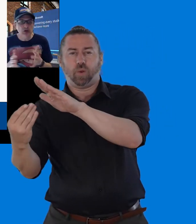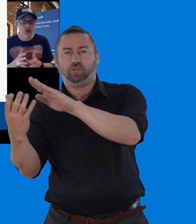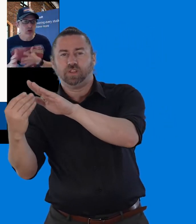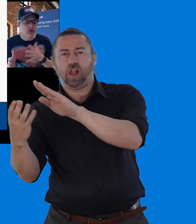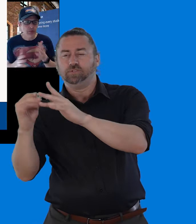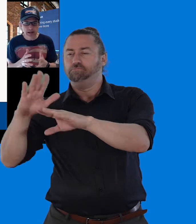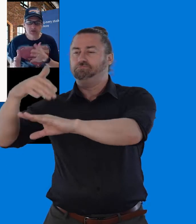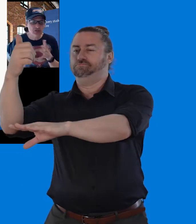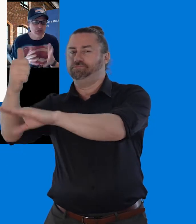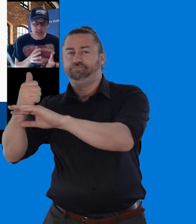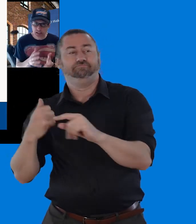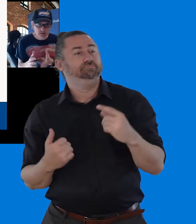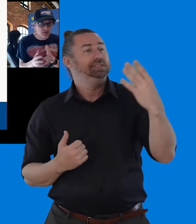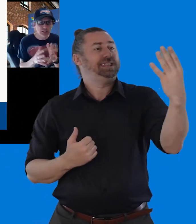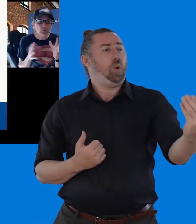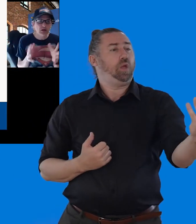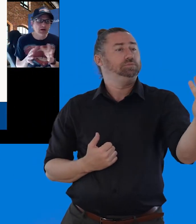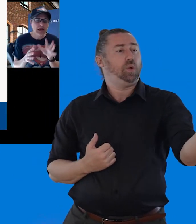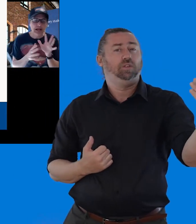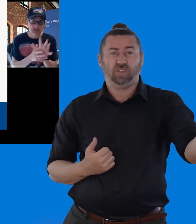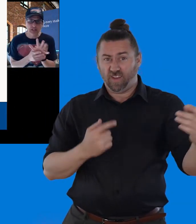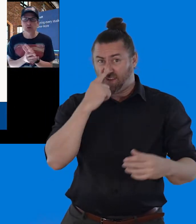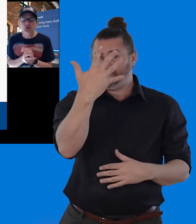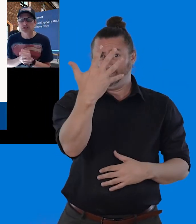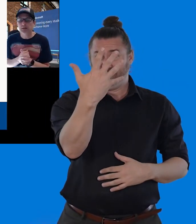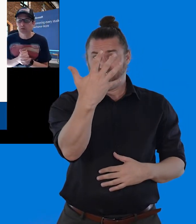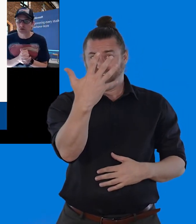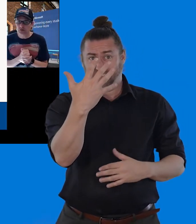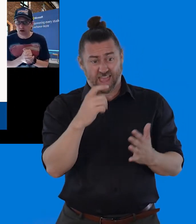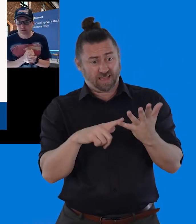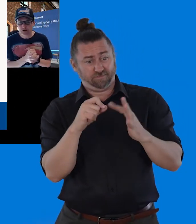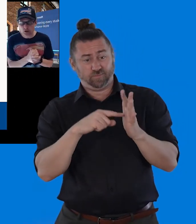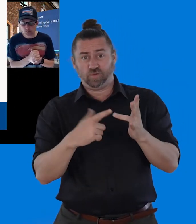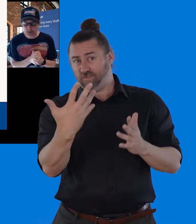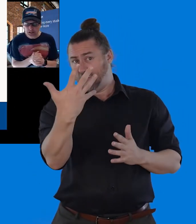You can do it on your partner's machine, your kid's machine, whatever until you've used up those five free copies.